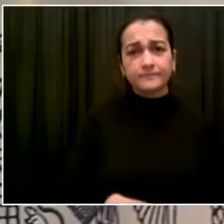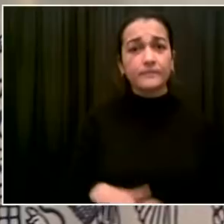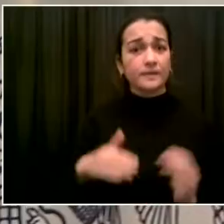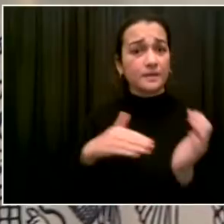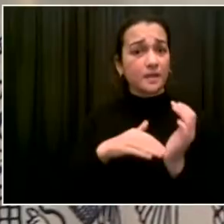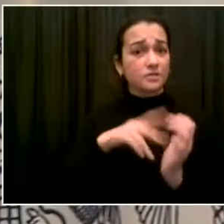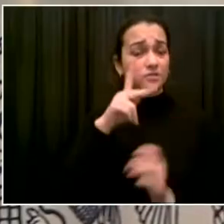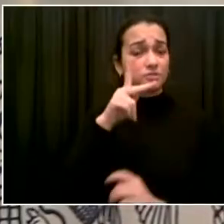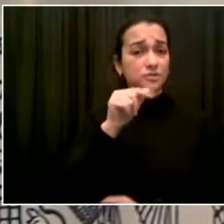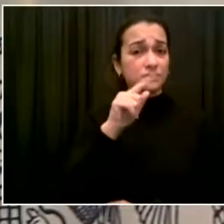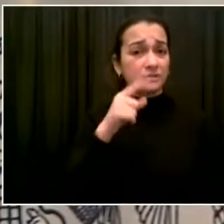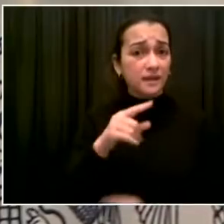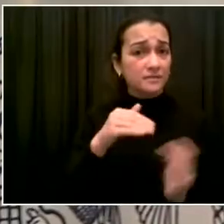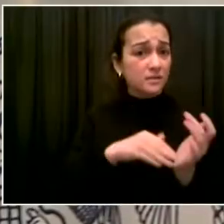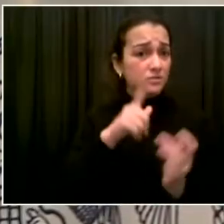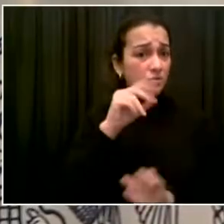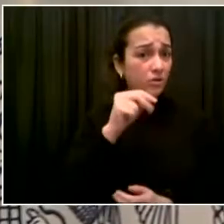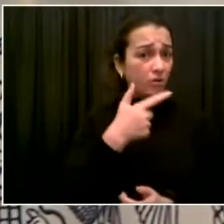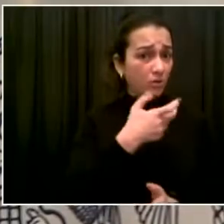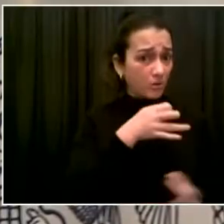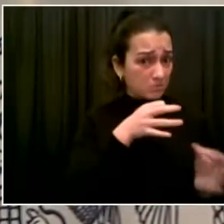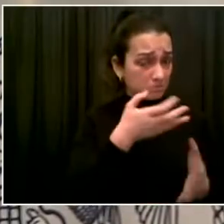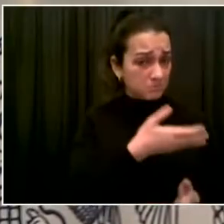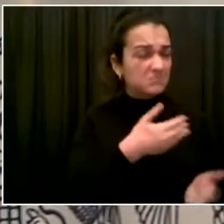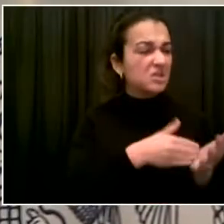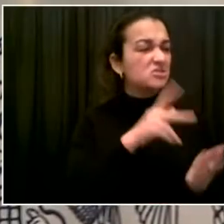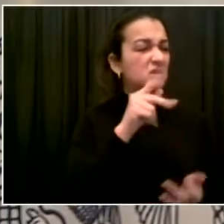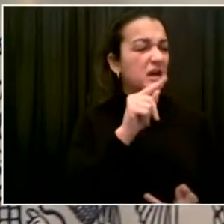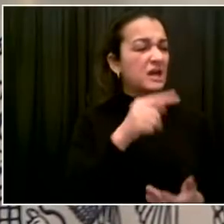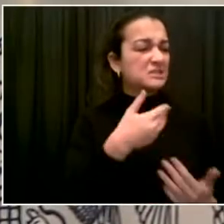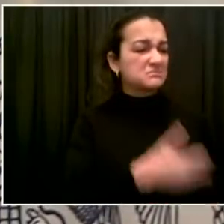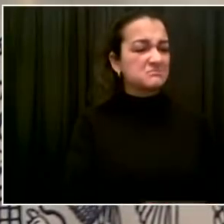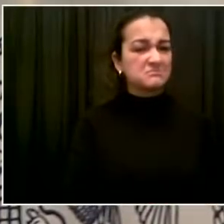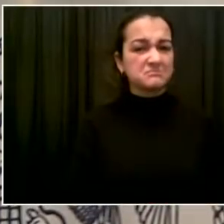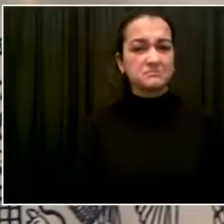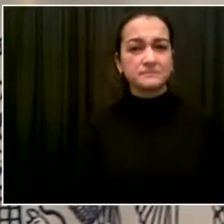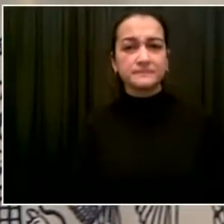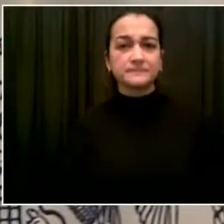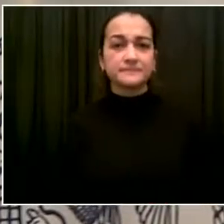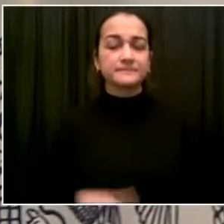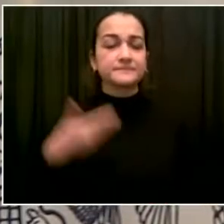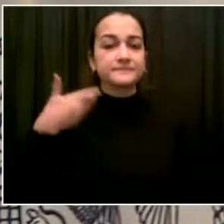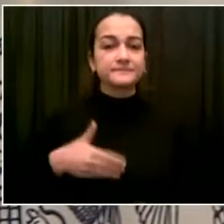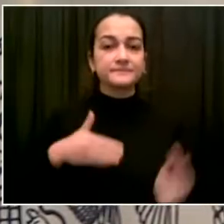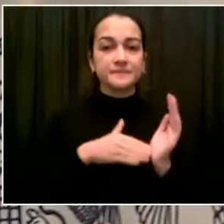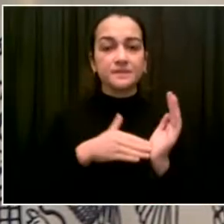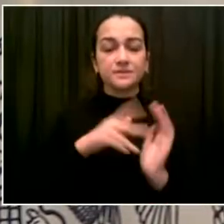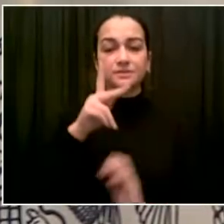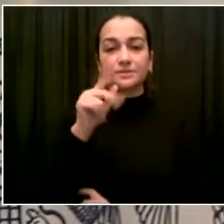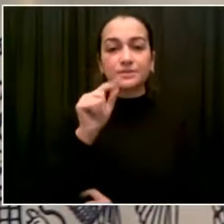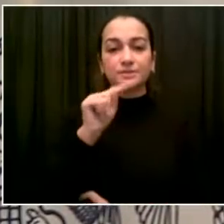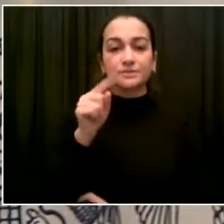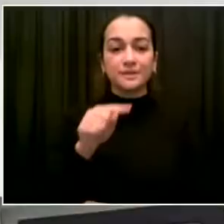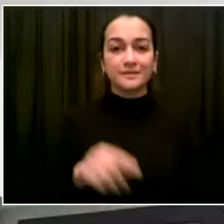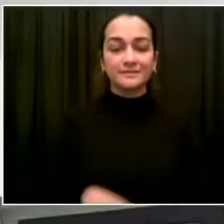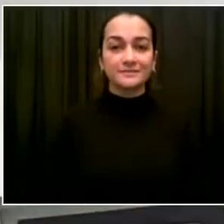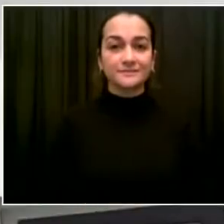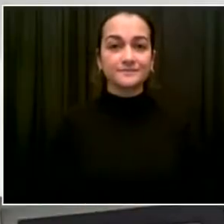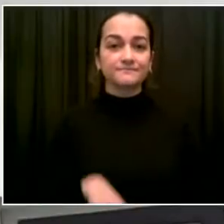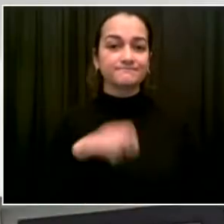WELFARE OF NEW YORKERS. STAINRTG THWI DR. KATZ, HOW YOU WORK WITH VENDORS DOING